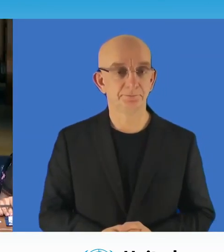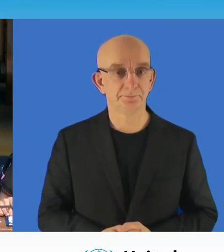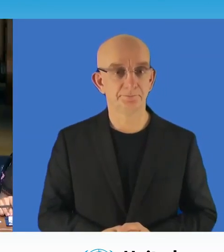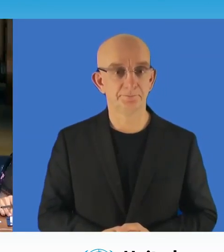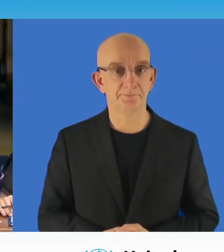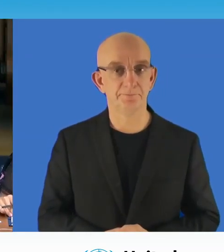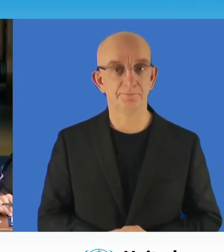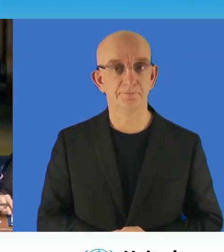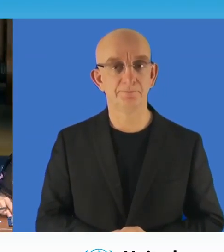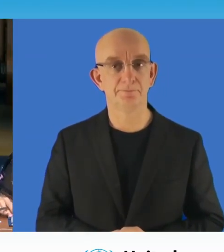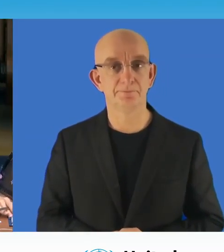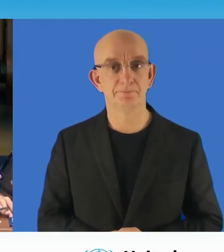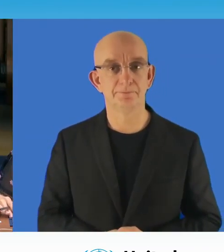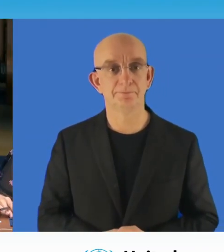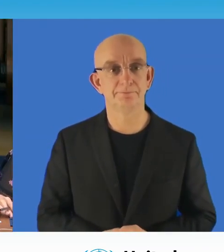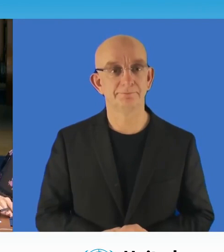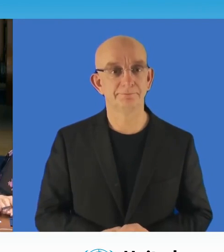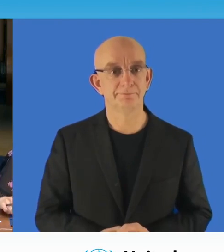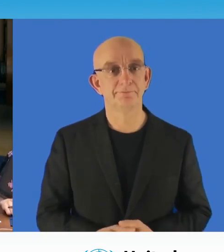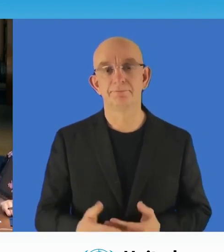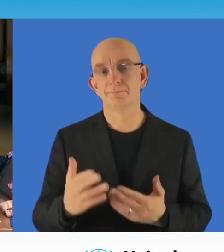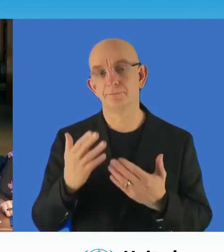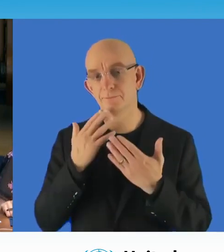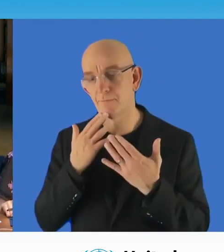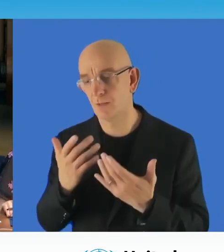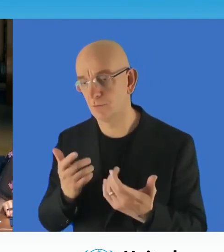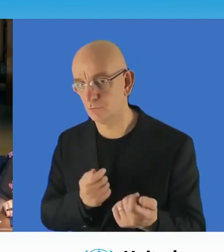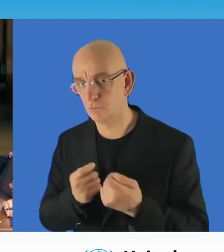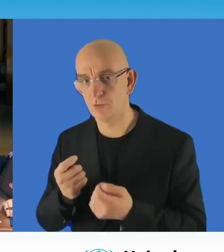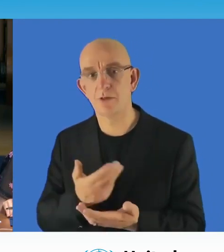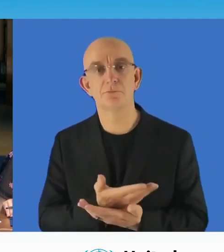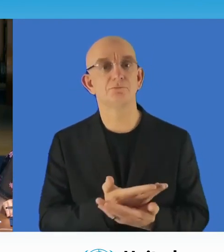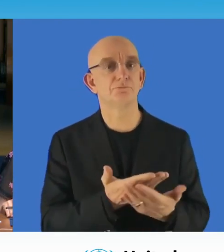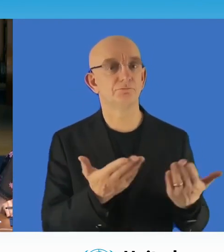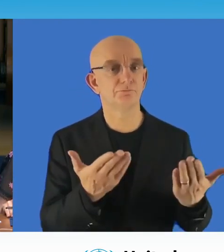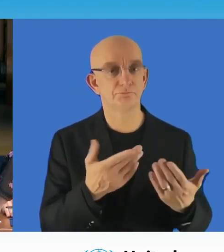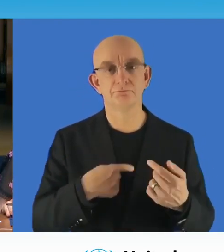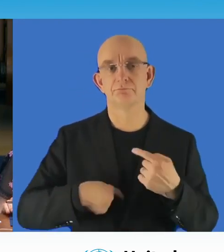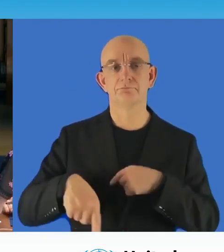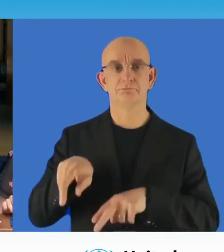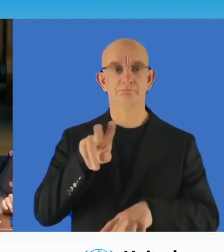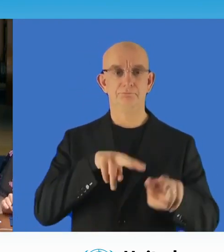would like to express my gratitude to the chair of our Bureau his Excellency permanent representative